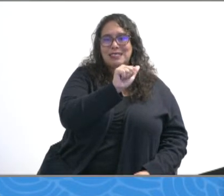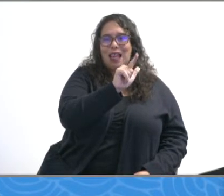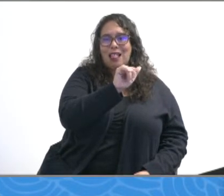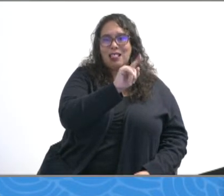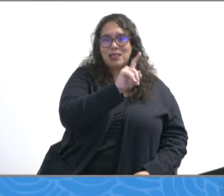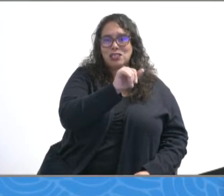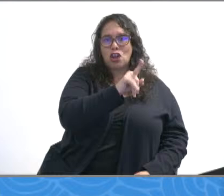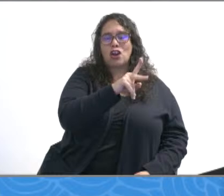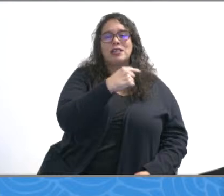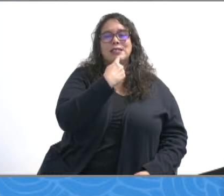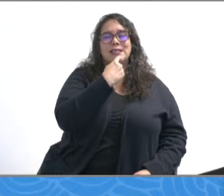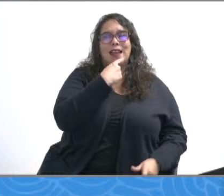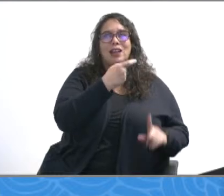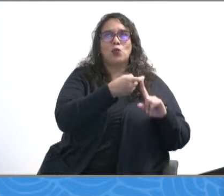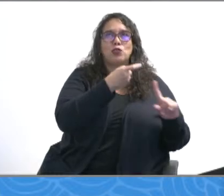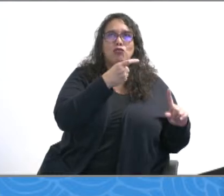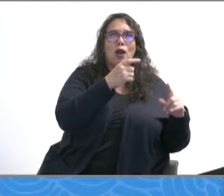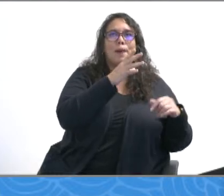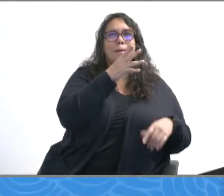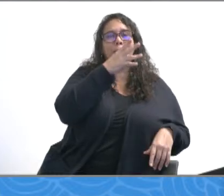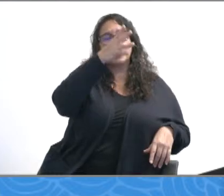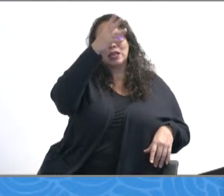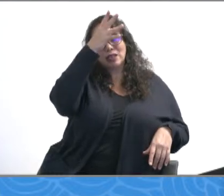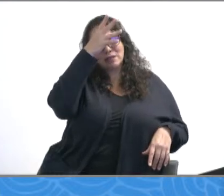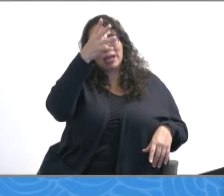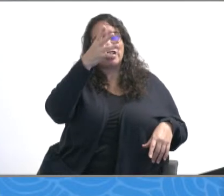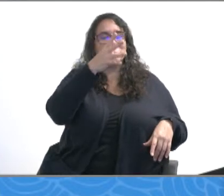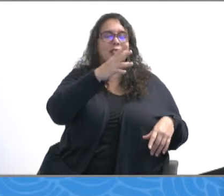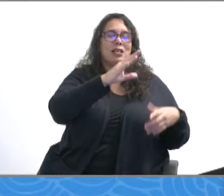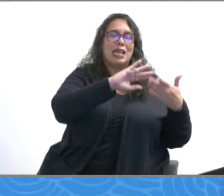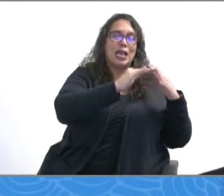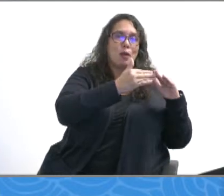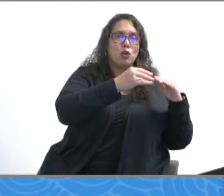and community agencies and parents and staff.